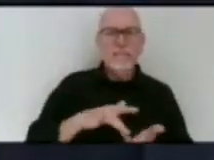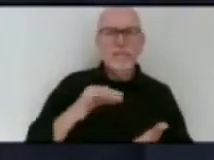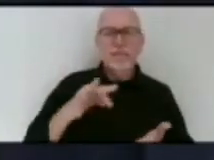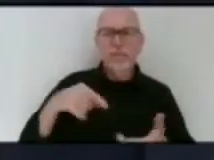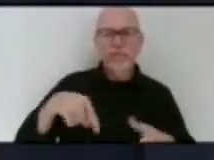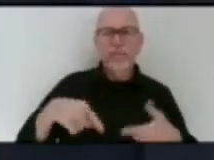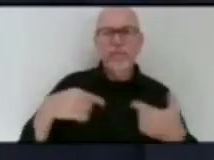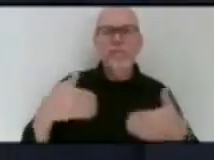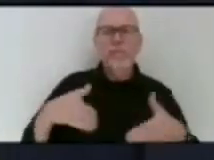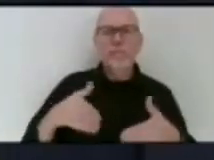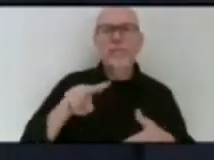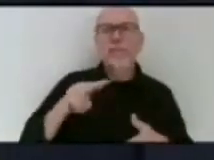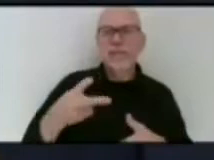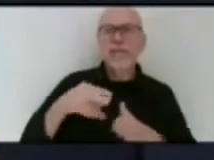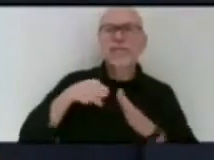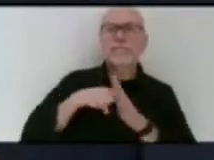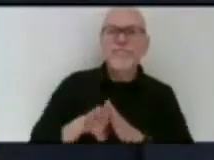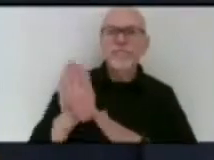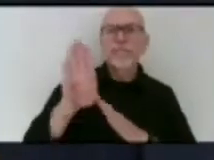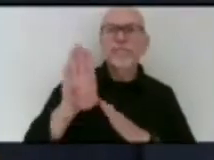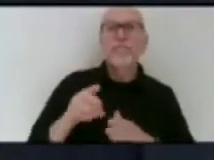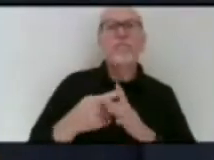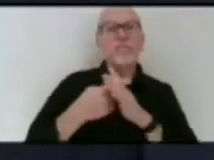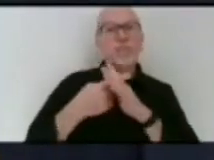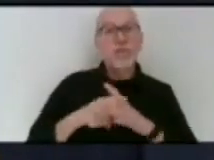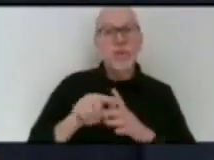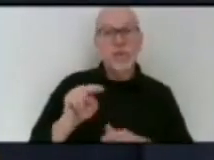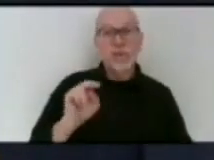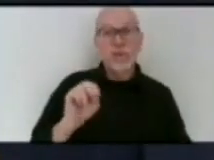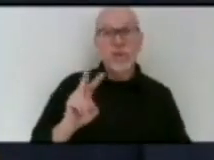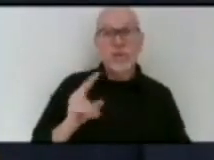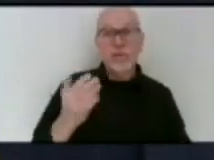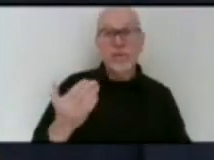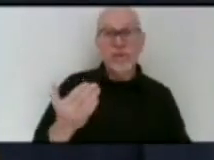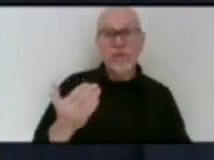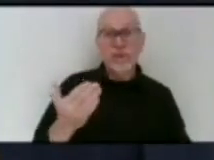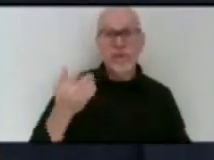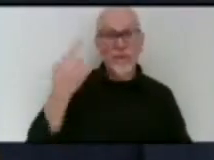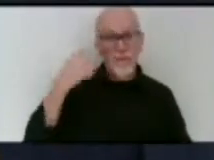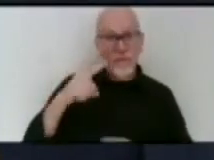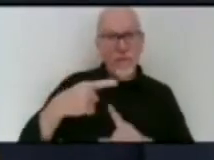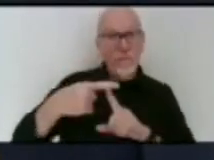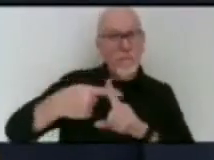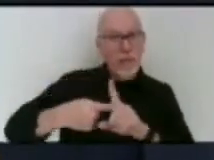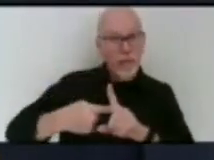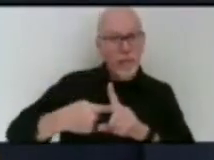So beginning November 15th and for the next month, all signed an executive